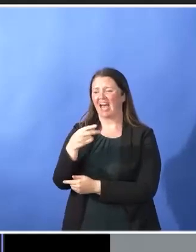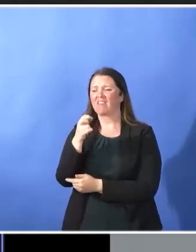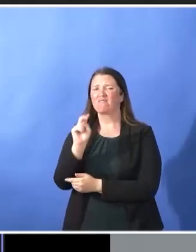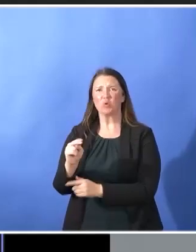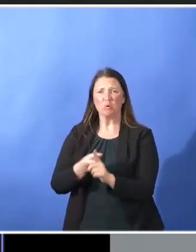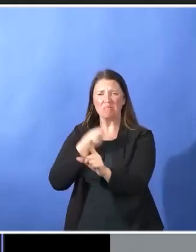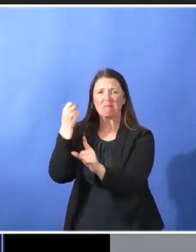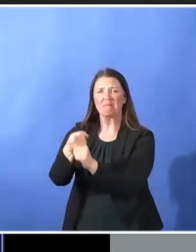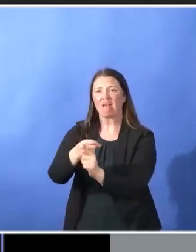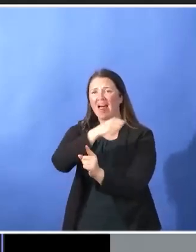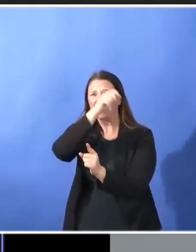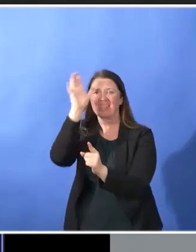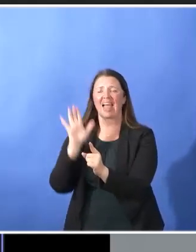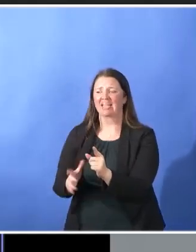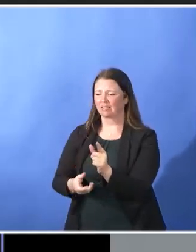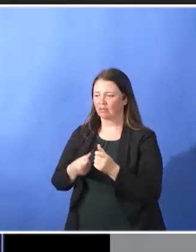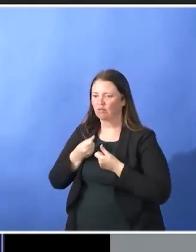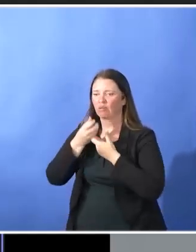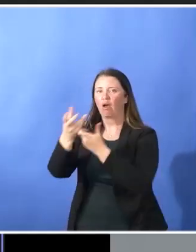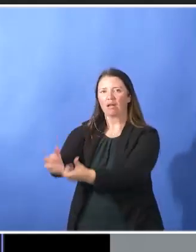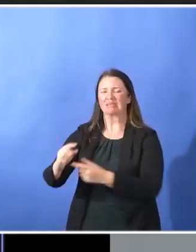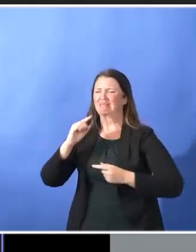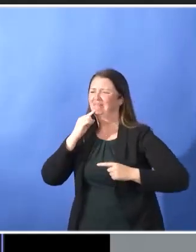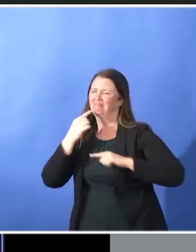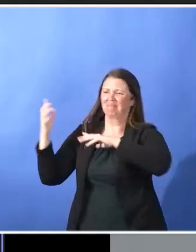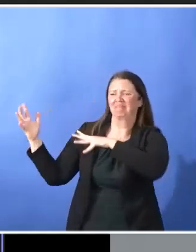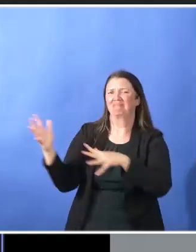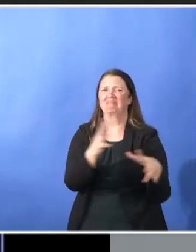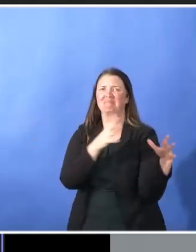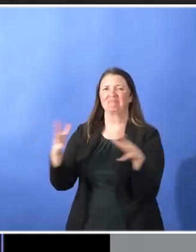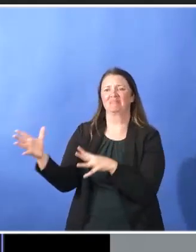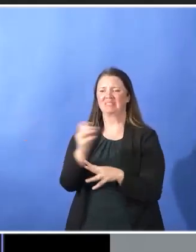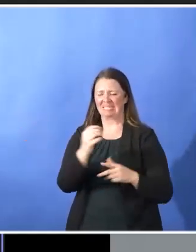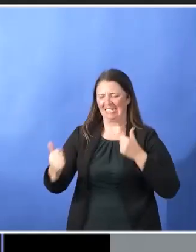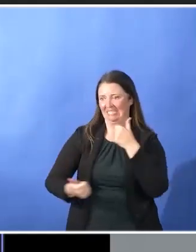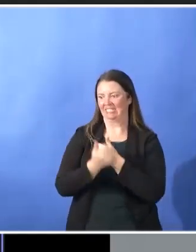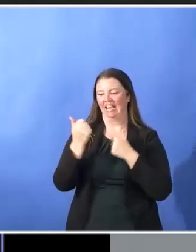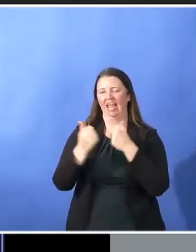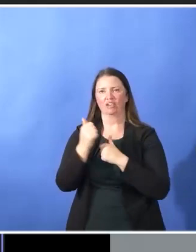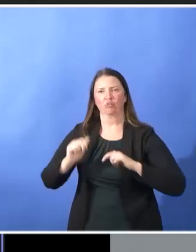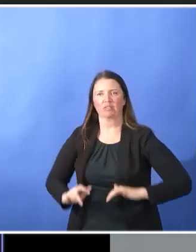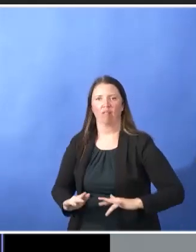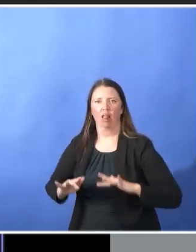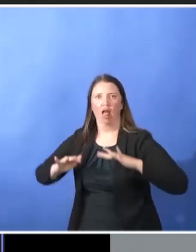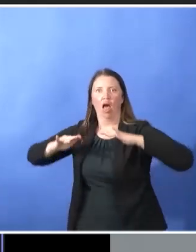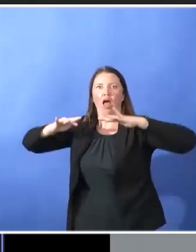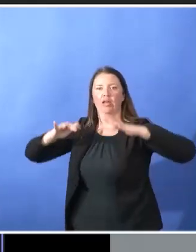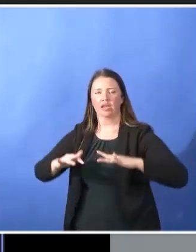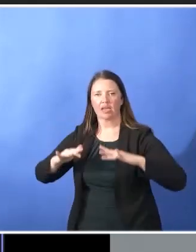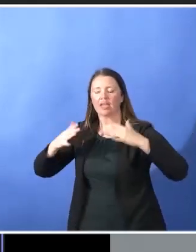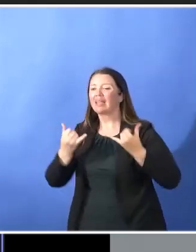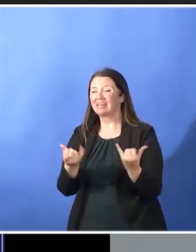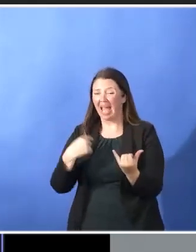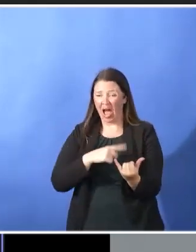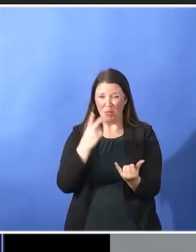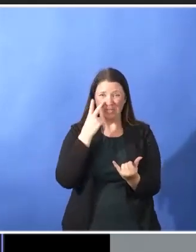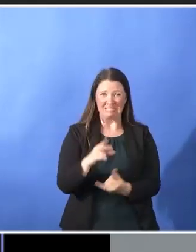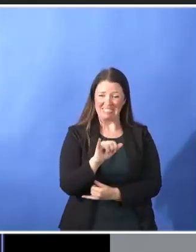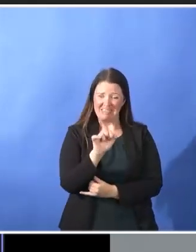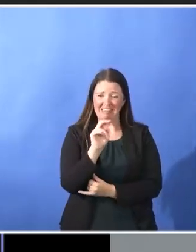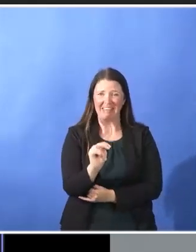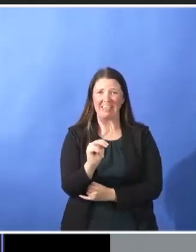STRIKE ALASKA, AND NOW OF COURSE WE SEE HURRICANE IAN